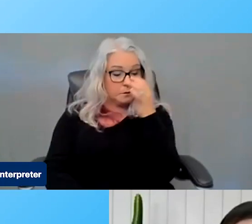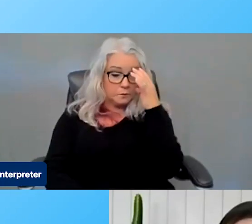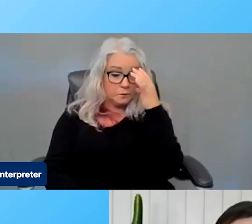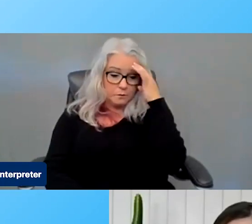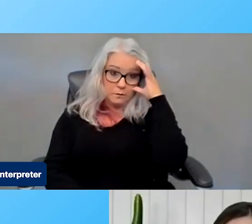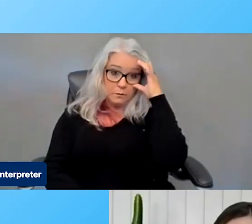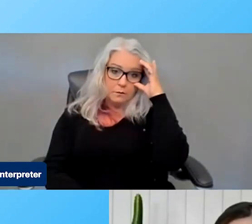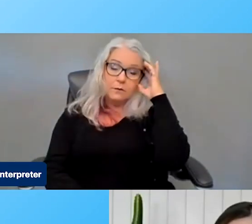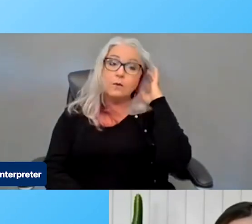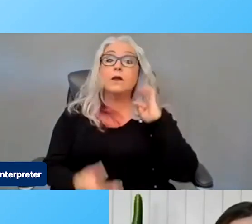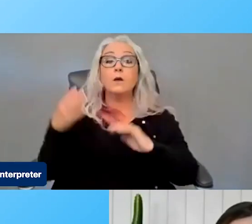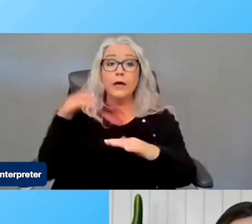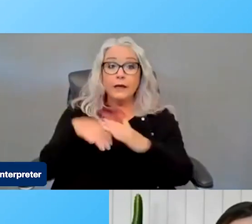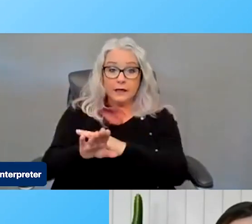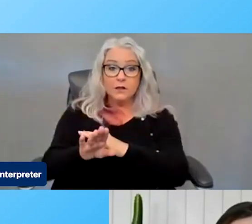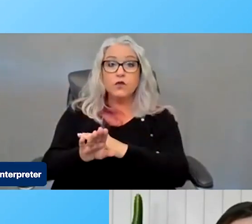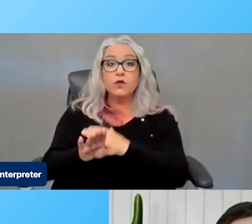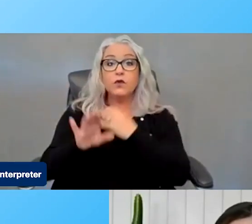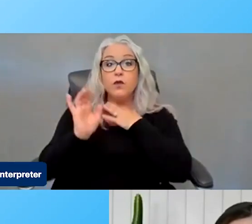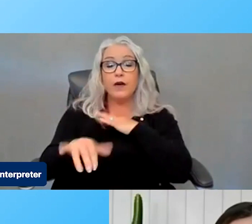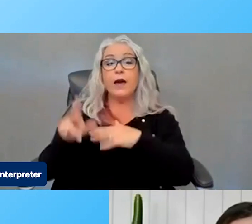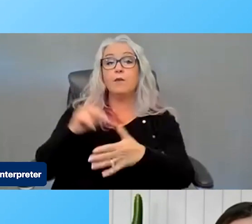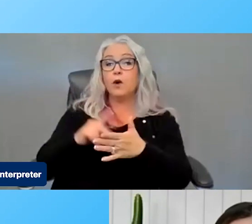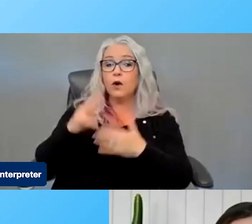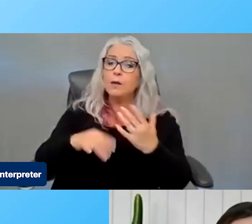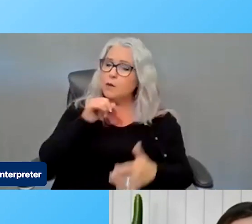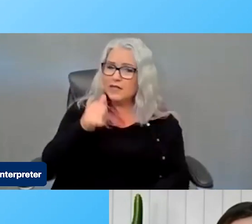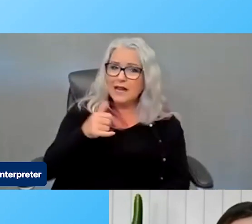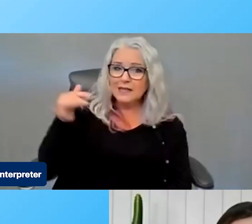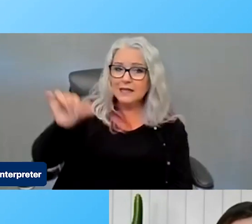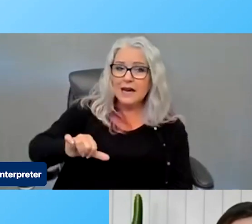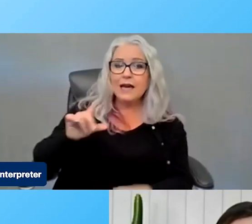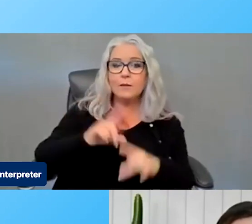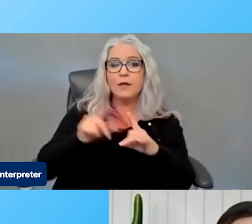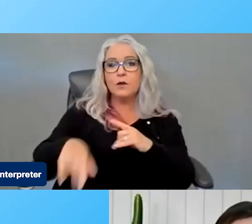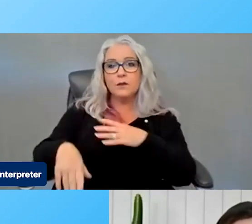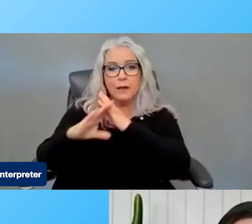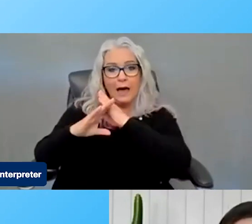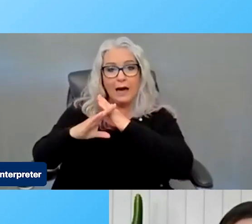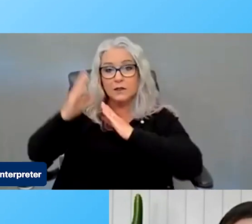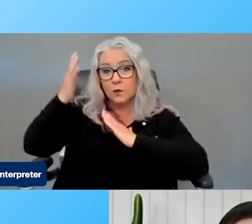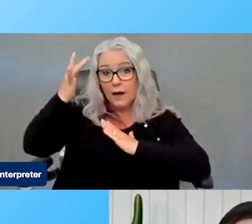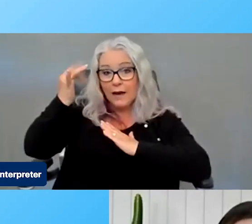But her application was stopped or blocked because she lacked a